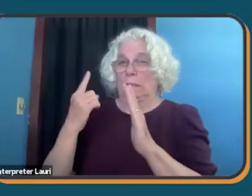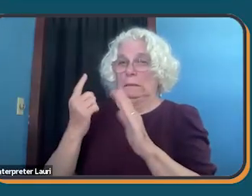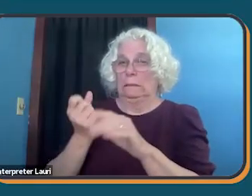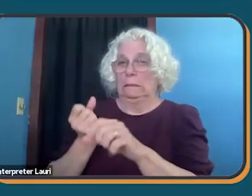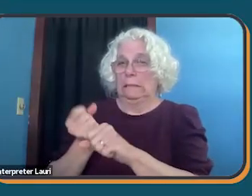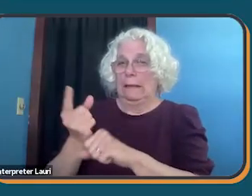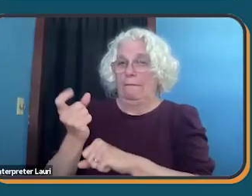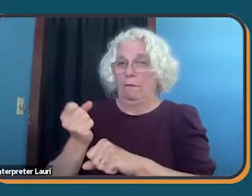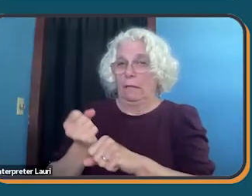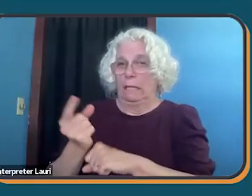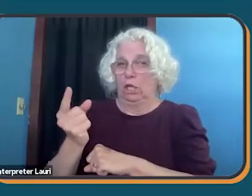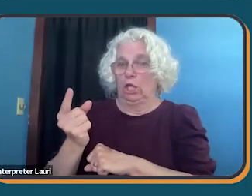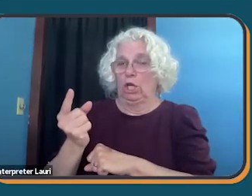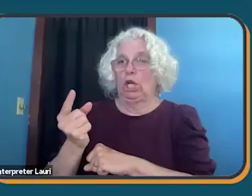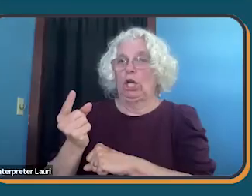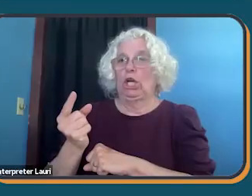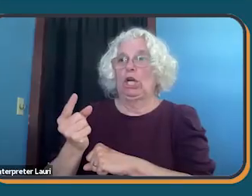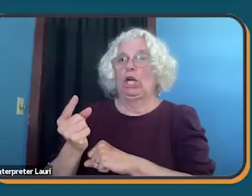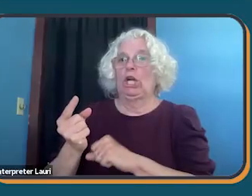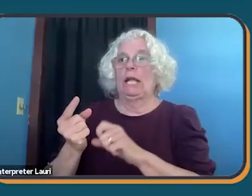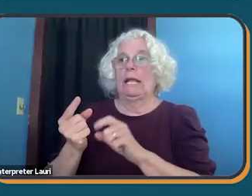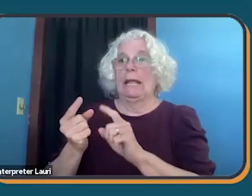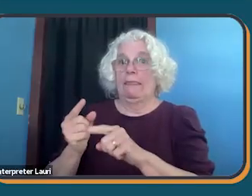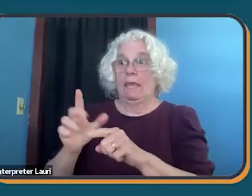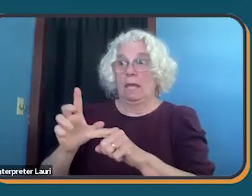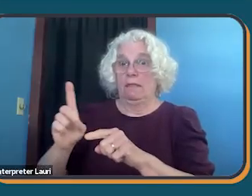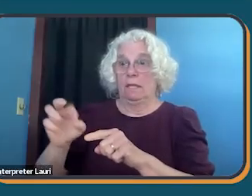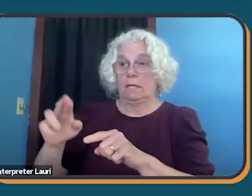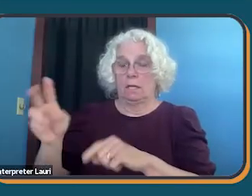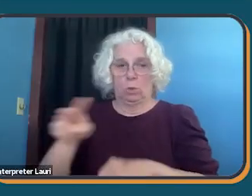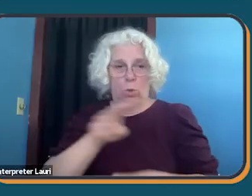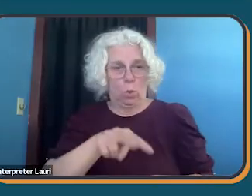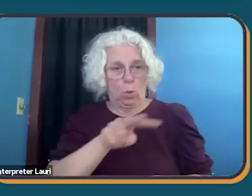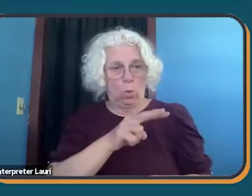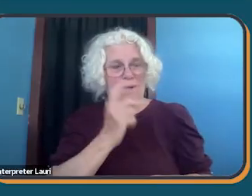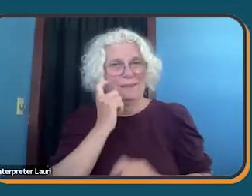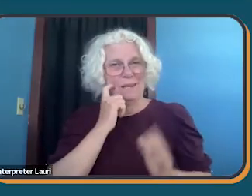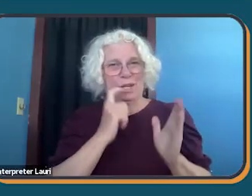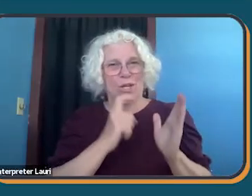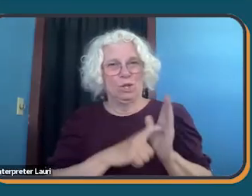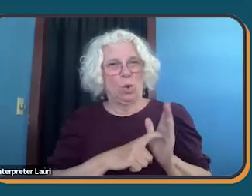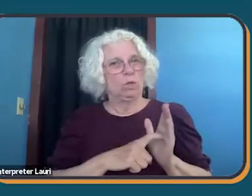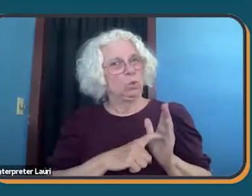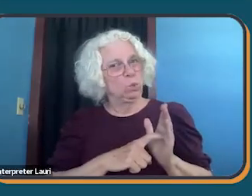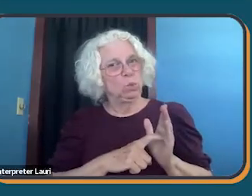Then, when the doctors saw how difficult that the preparation